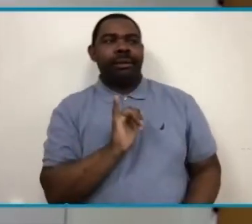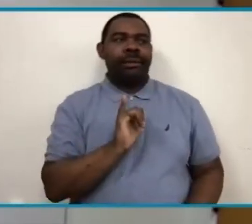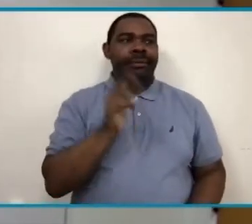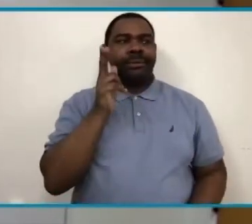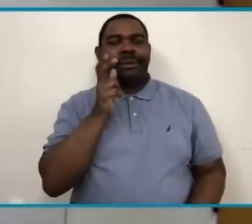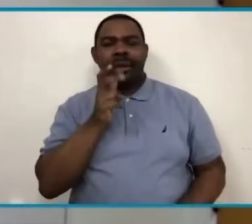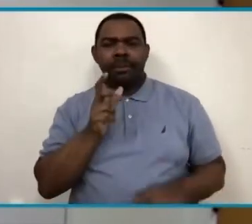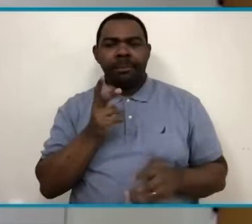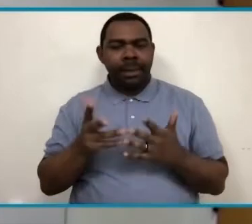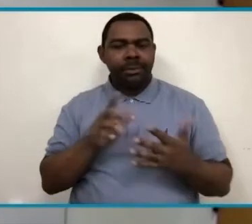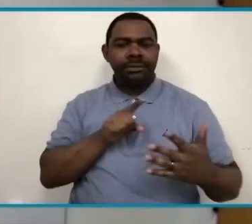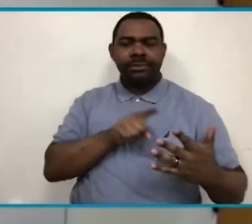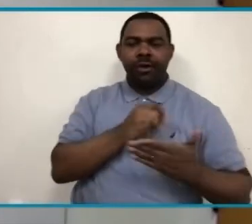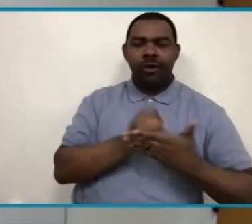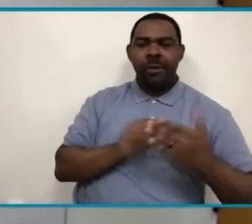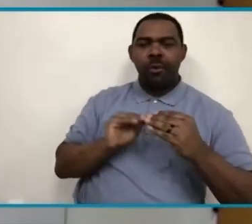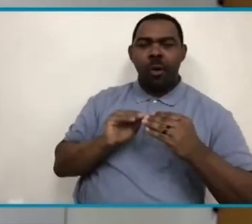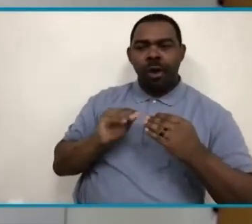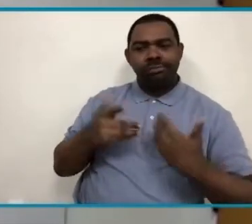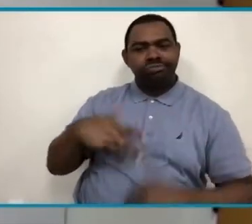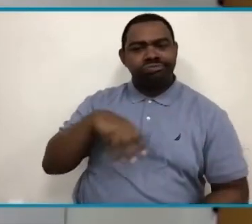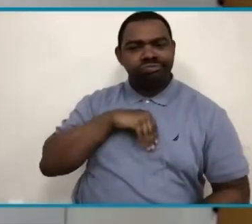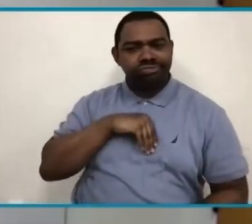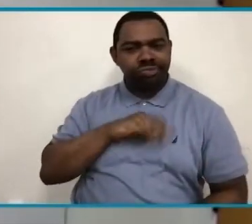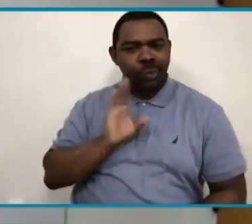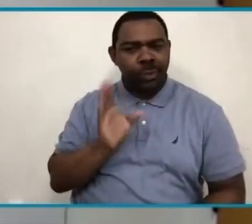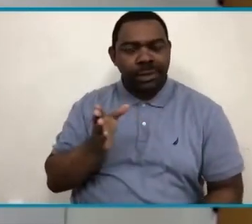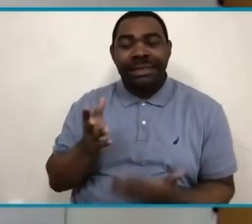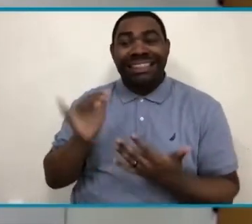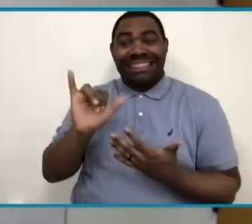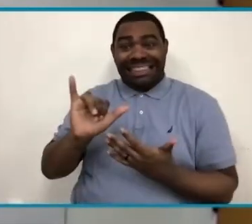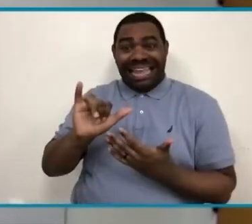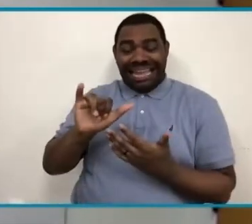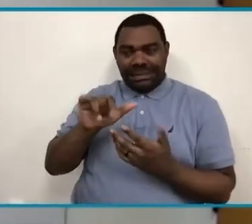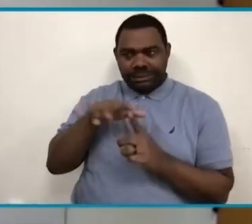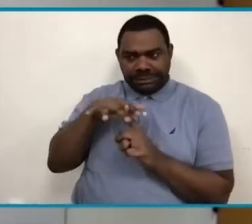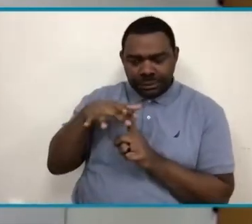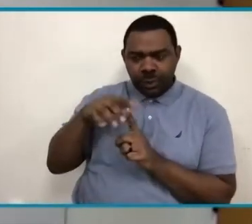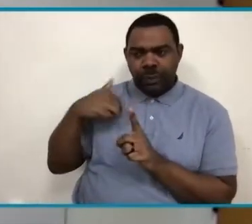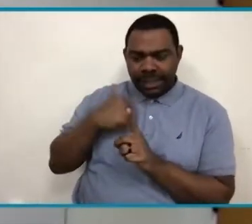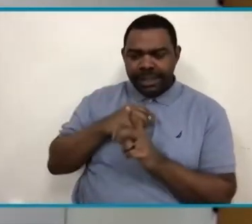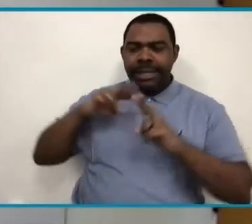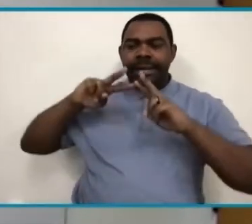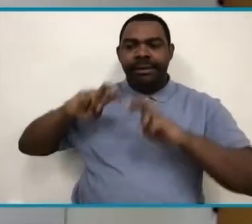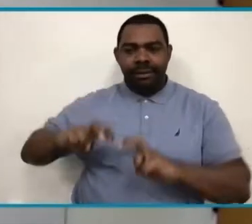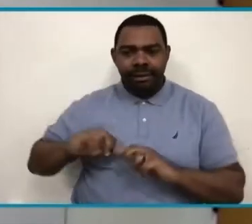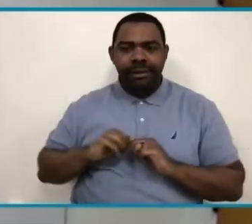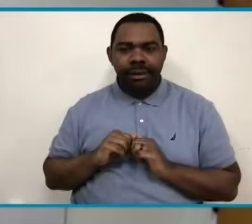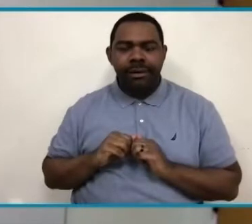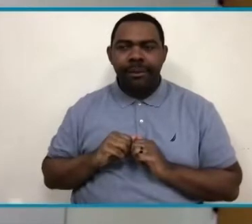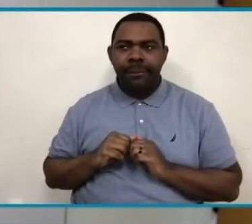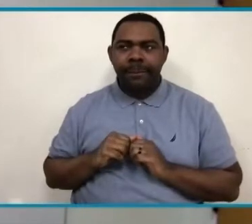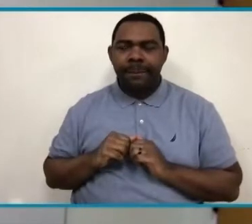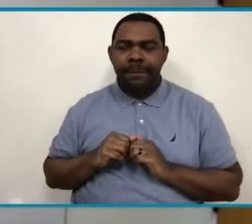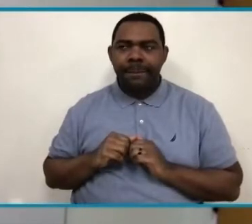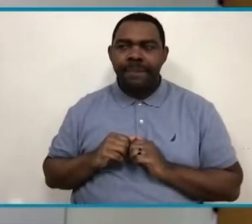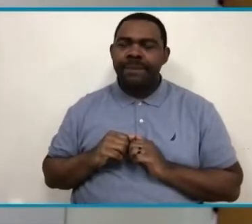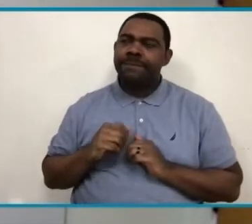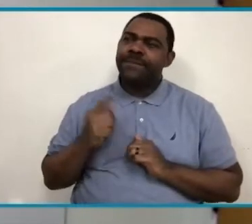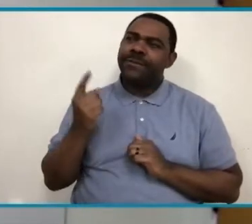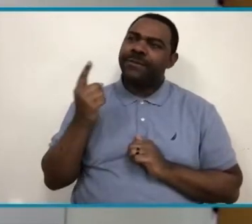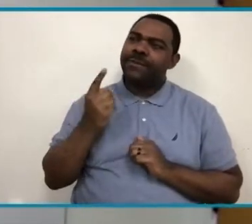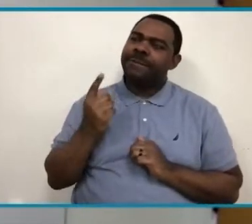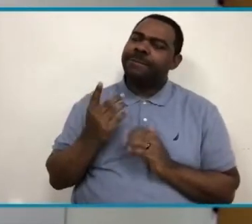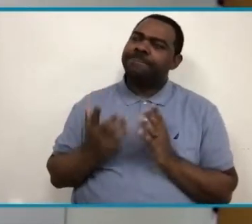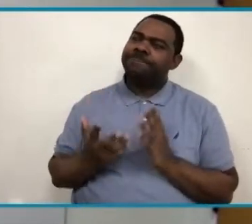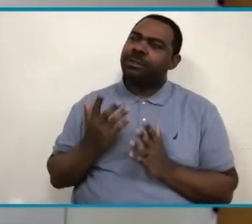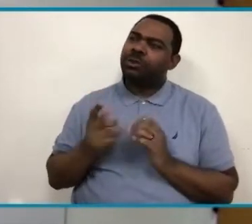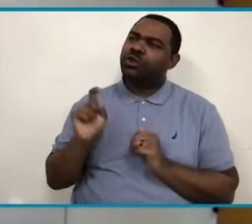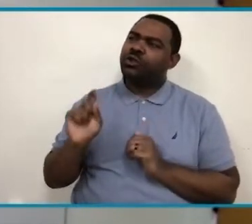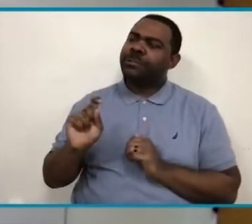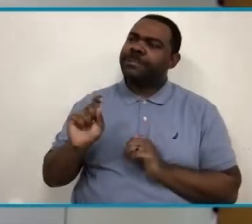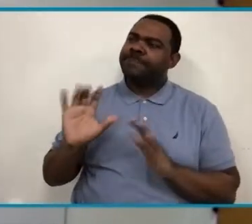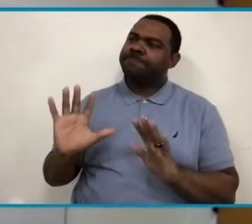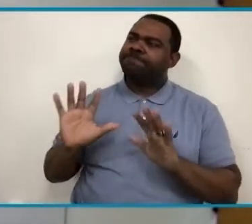So in that context, we decided that we would try to see, well let's look at in a comprehensive